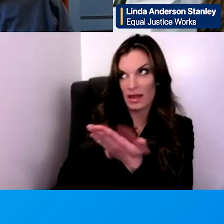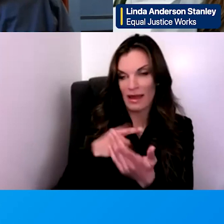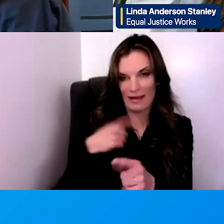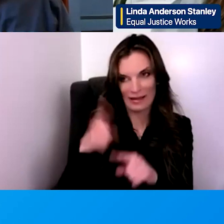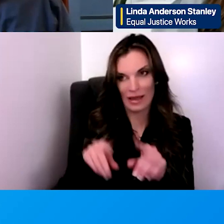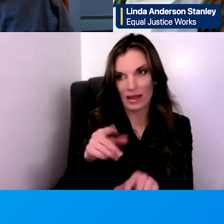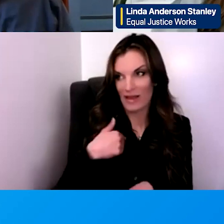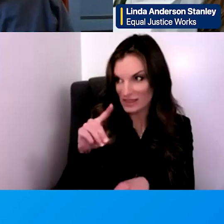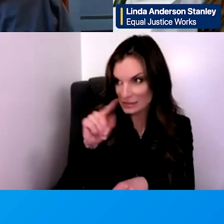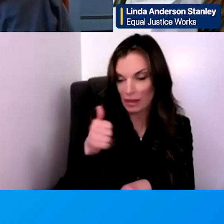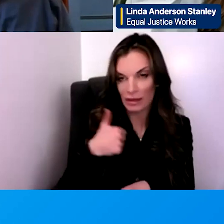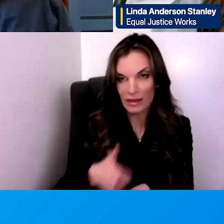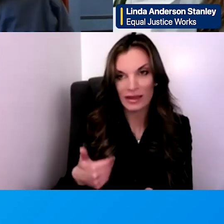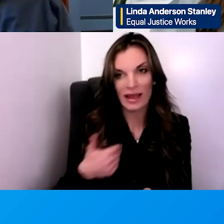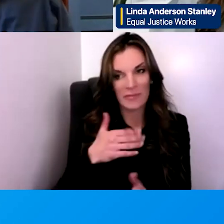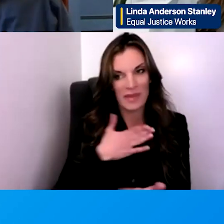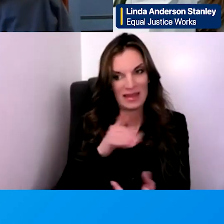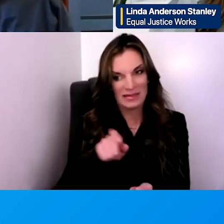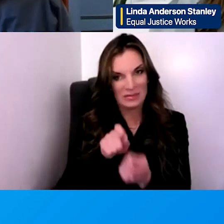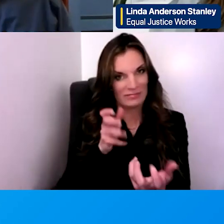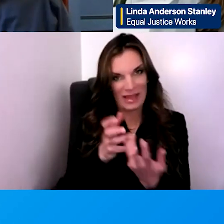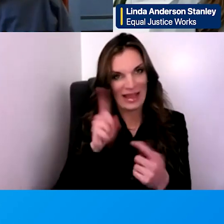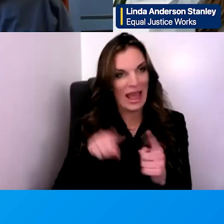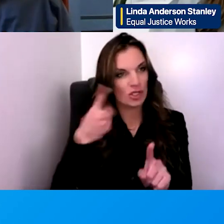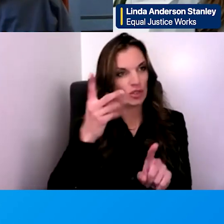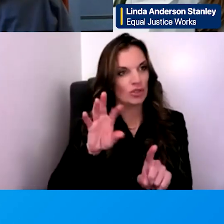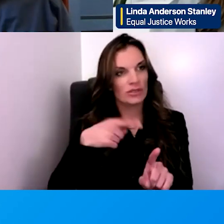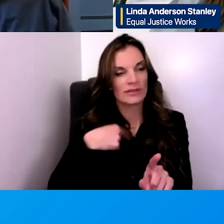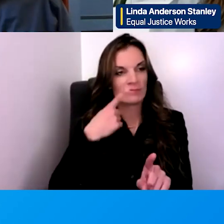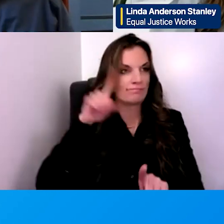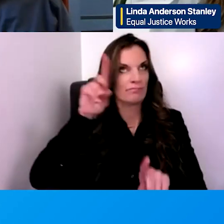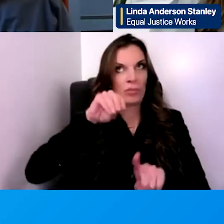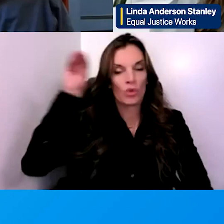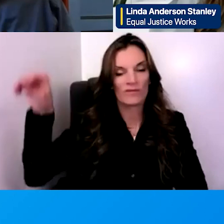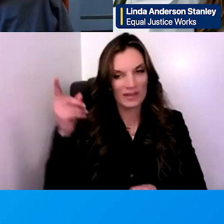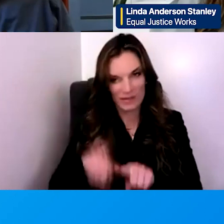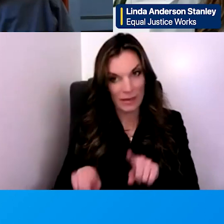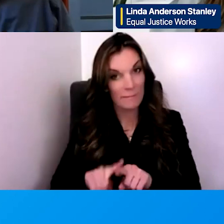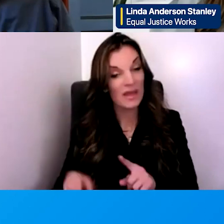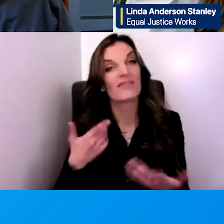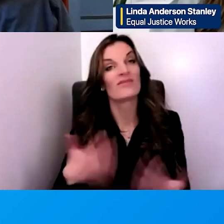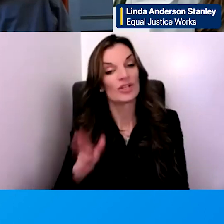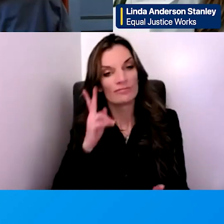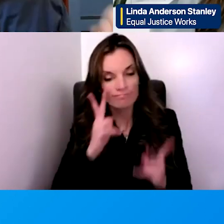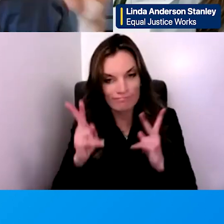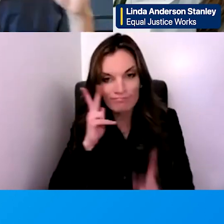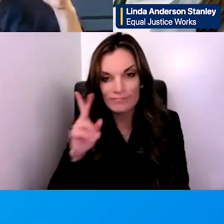specific accommodation needs. Unfortunately, we have seen time and time again that FEMA then